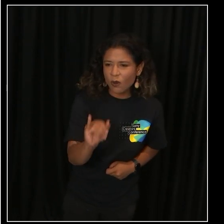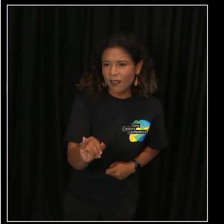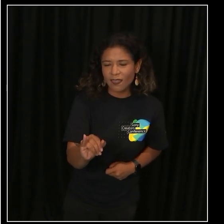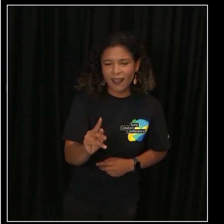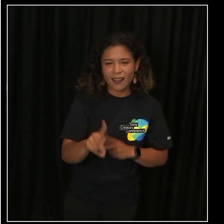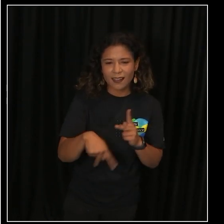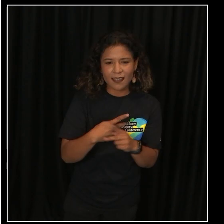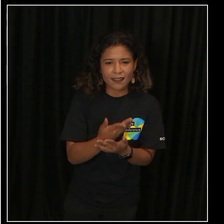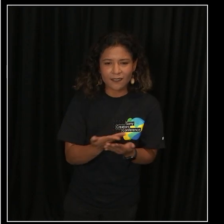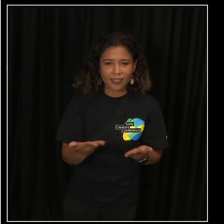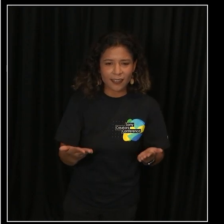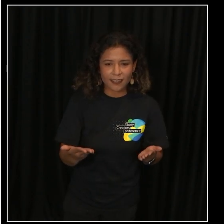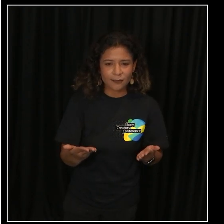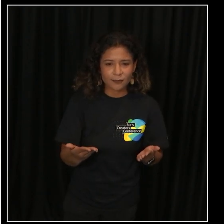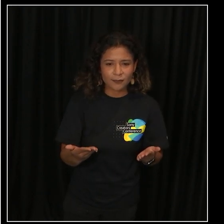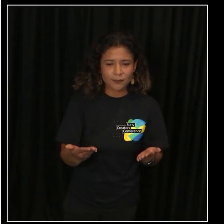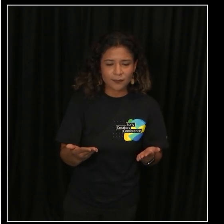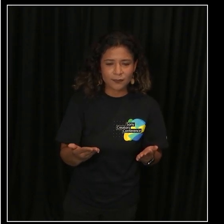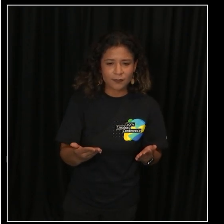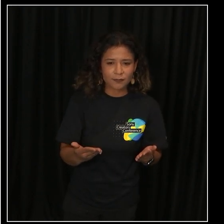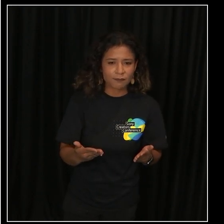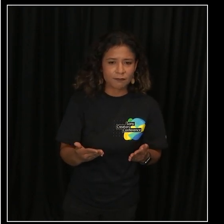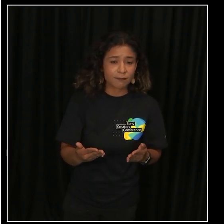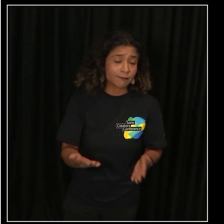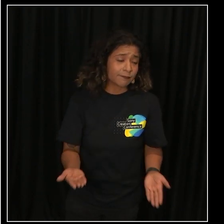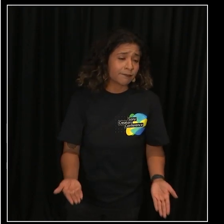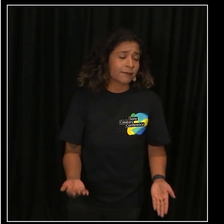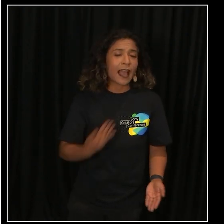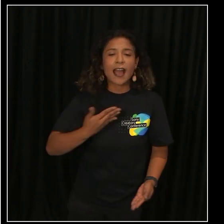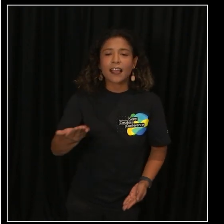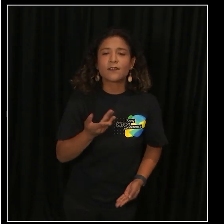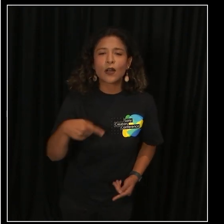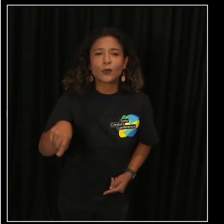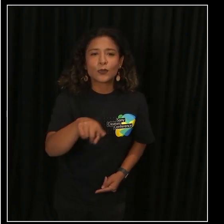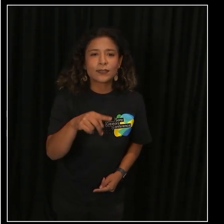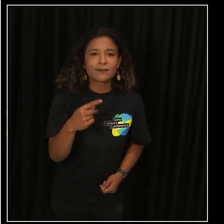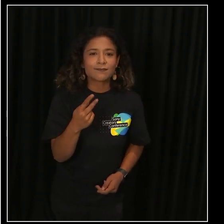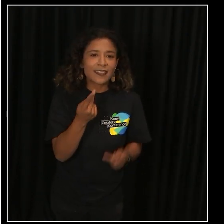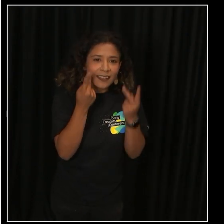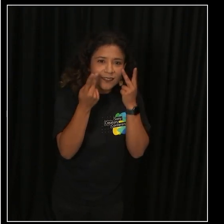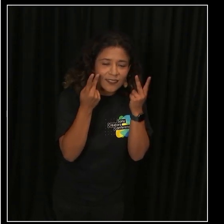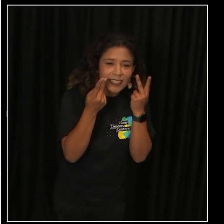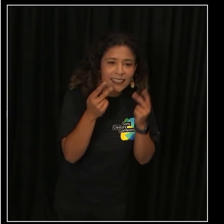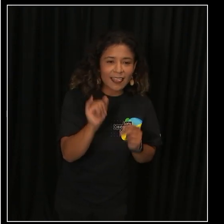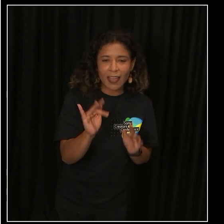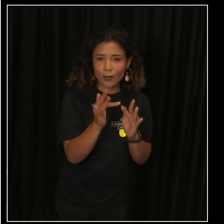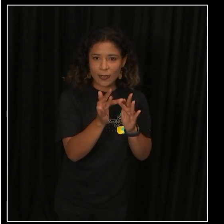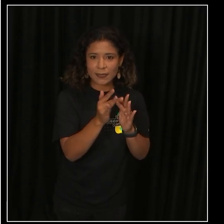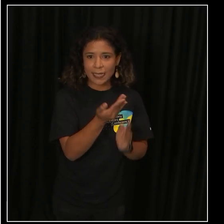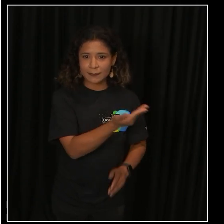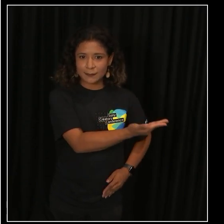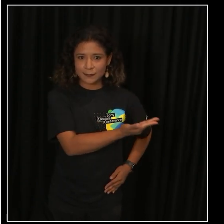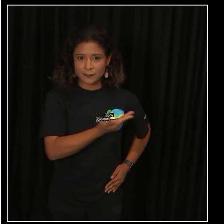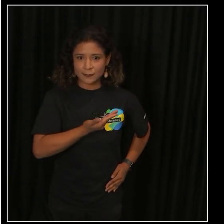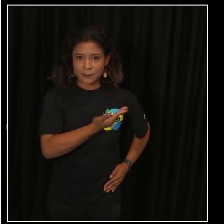So I invite you to visit bendstudio.com/siggraph and download the code.